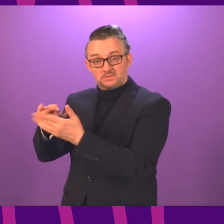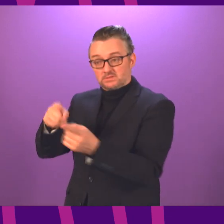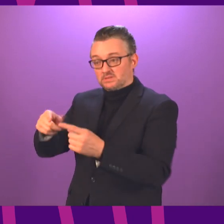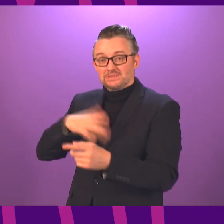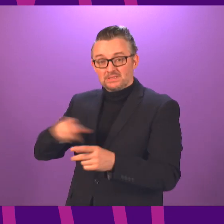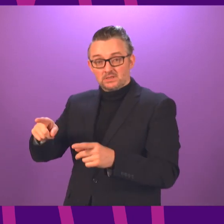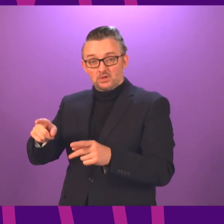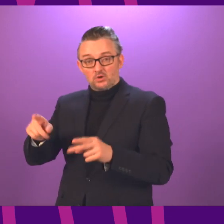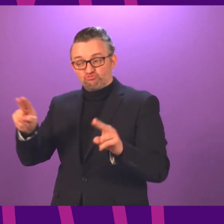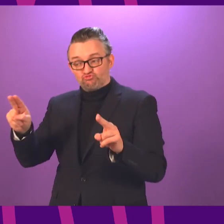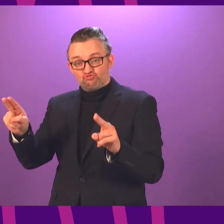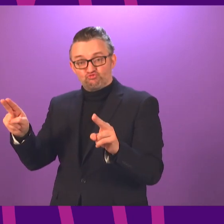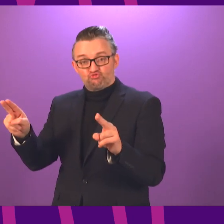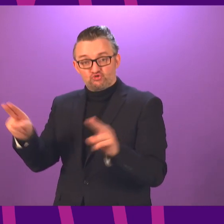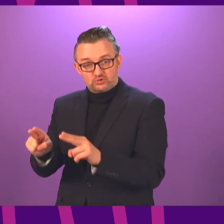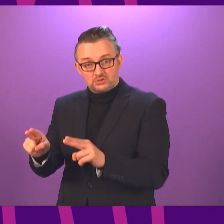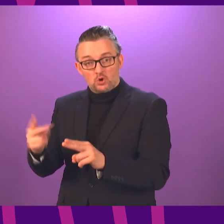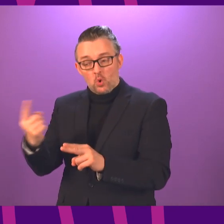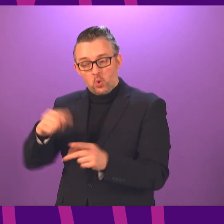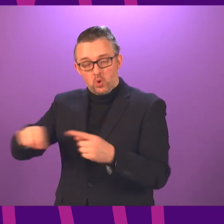of capacity in our health service that are being taken up by Covid right now. That is